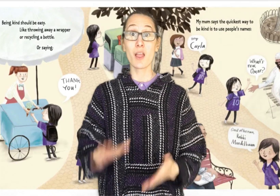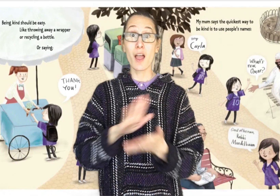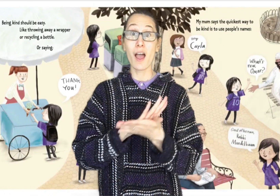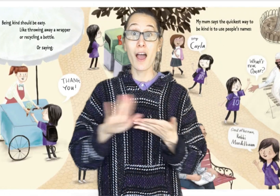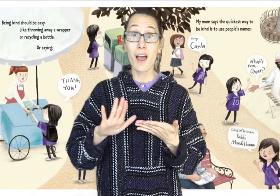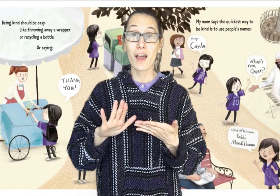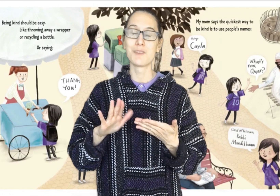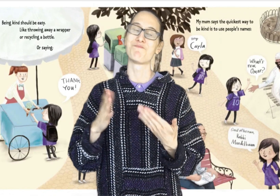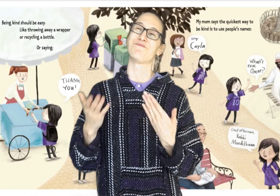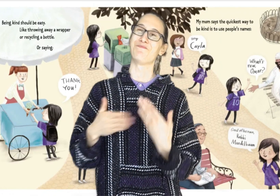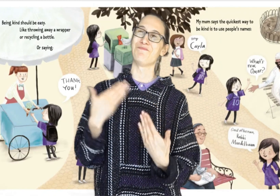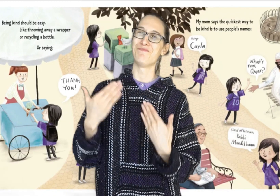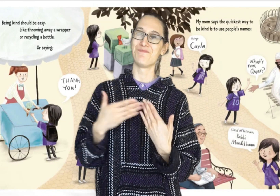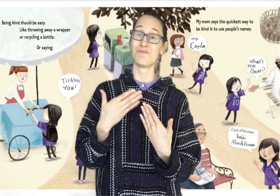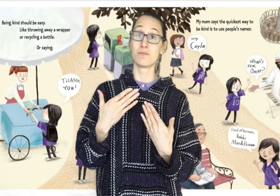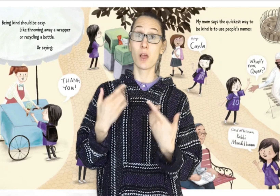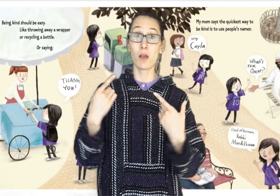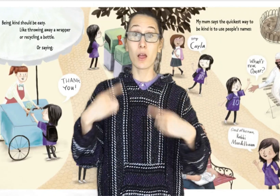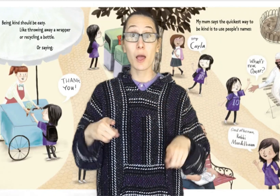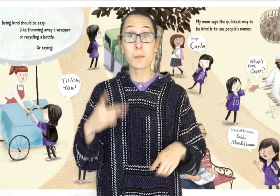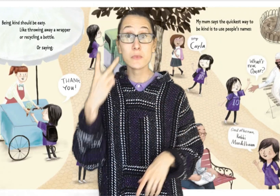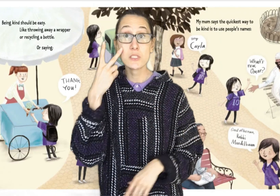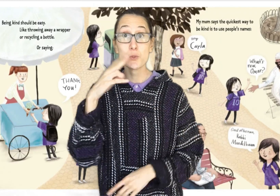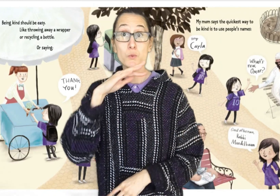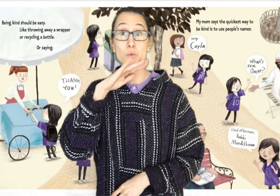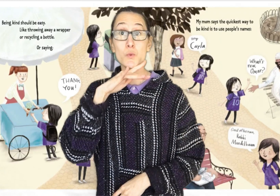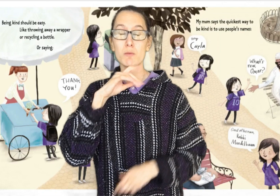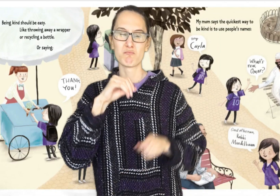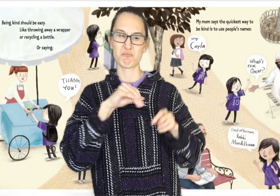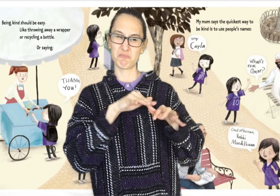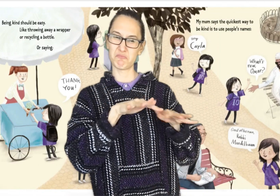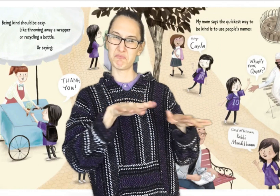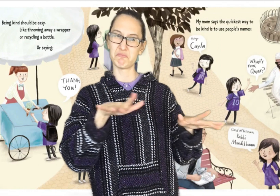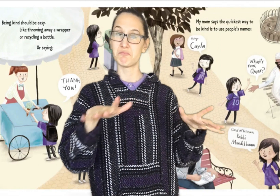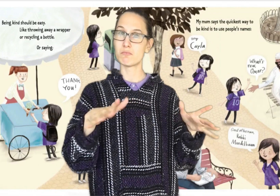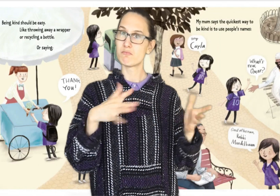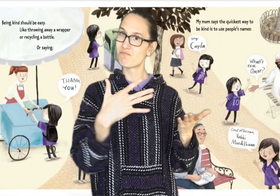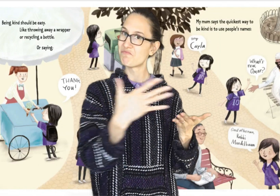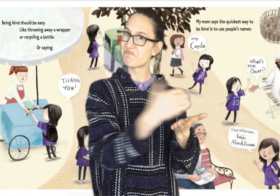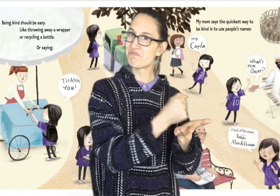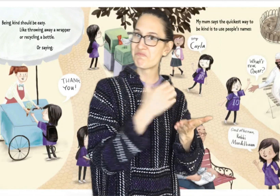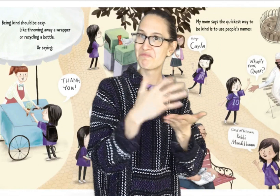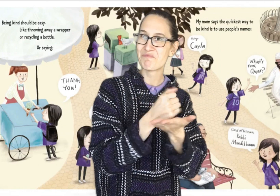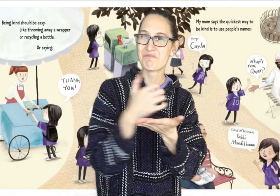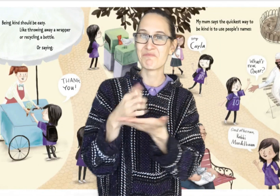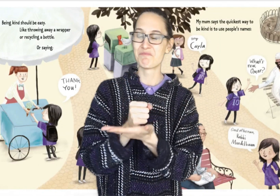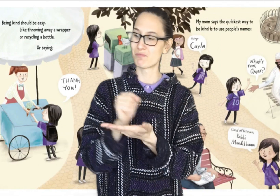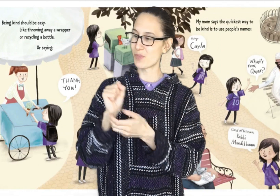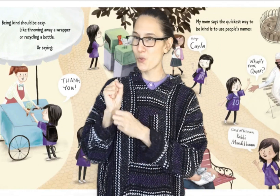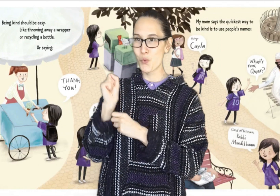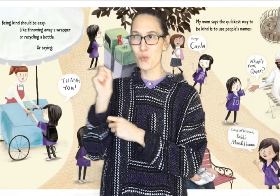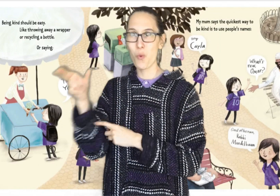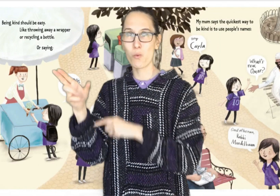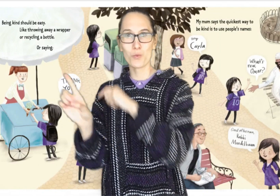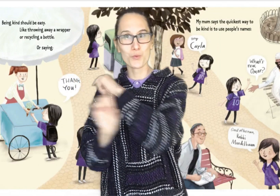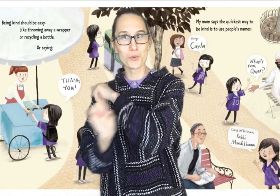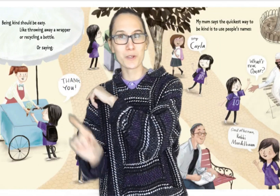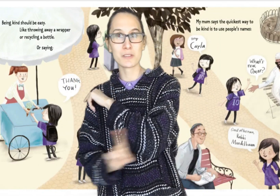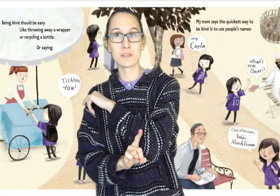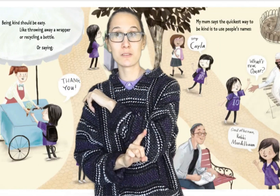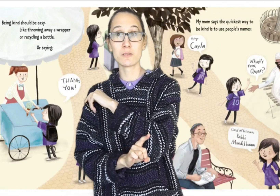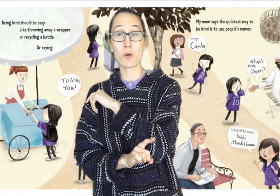Being kind should be easy. Like throwing away a wrapper or recycling a bottle